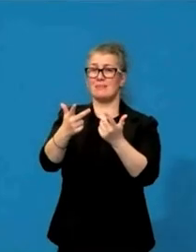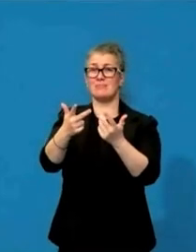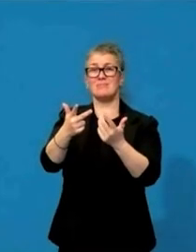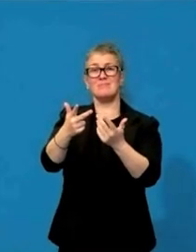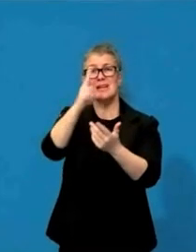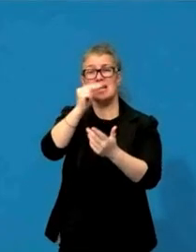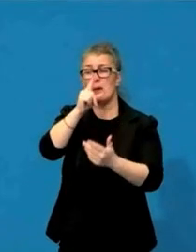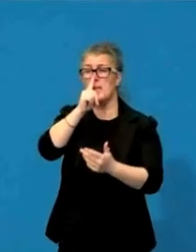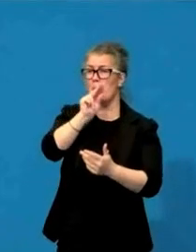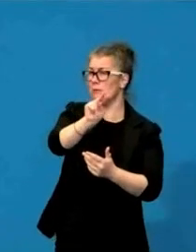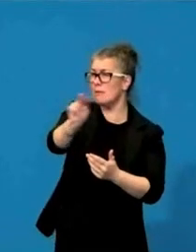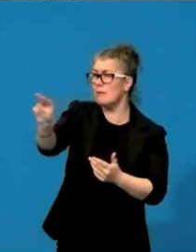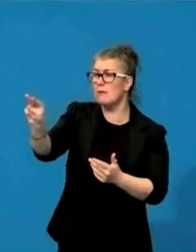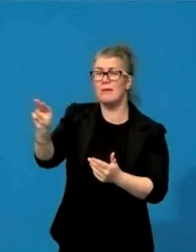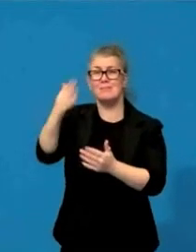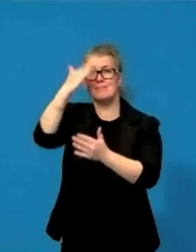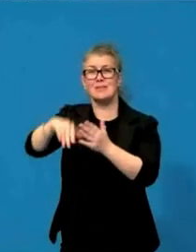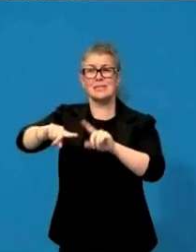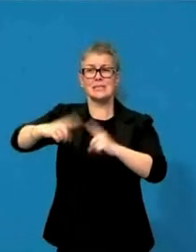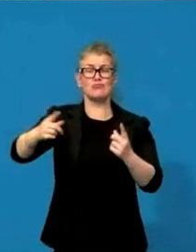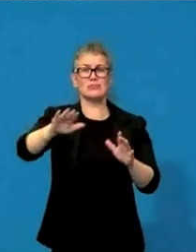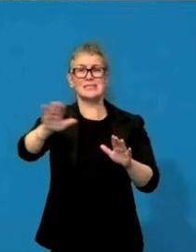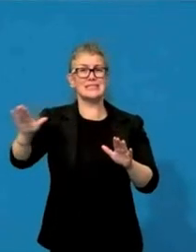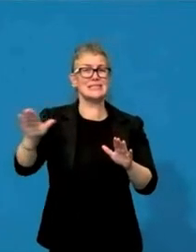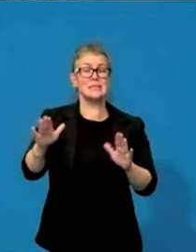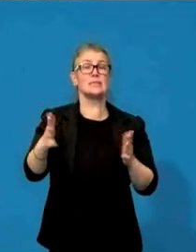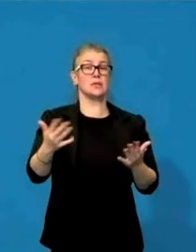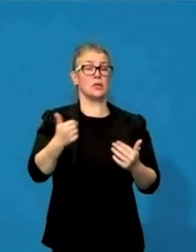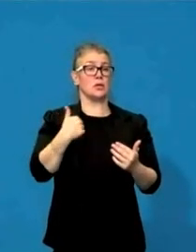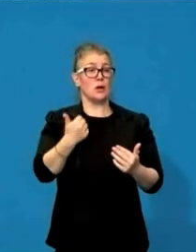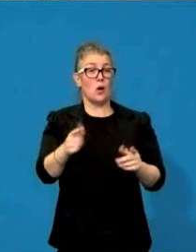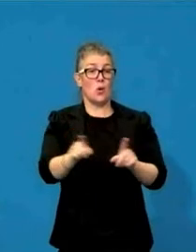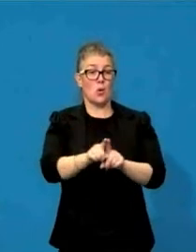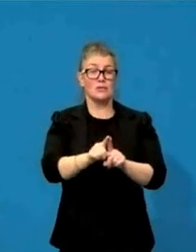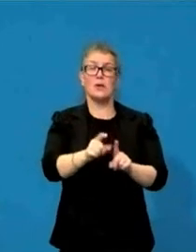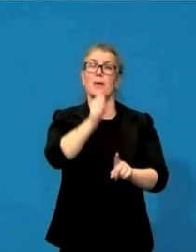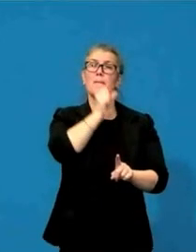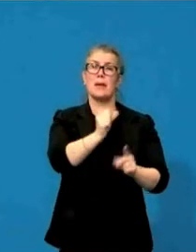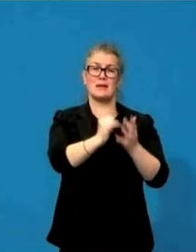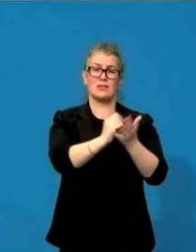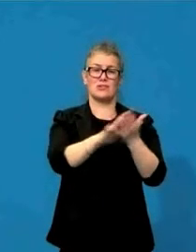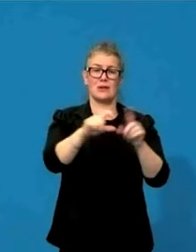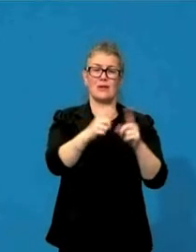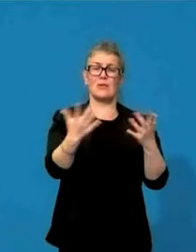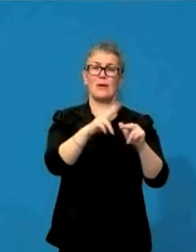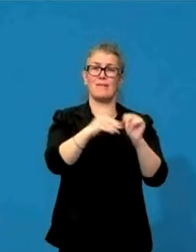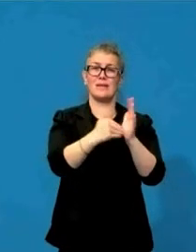were experiencing. And I also chair the Men's Shed in Fitzroy, Gurama Yani U, the local Men's Shed in Fitzroy Crossing.